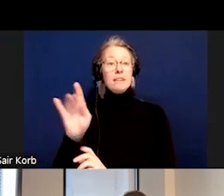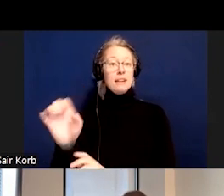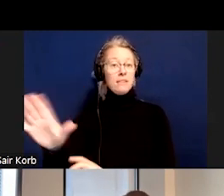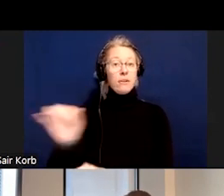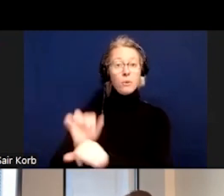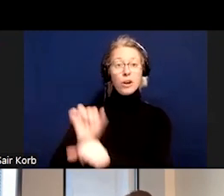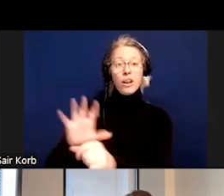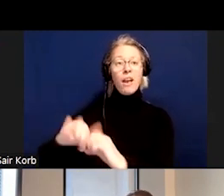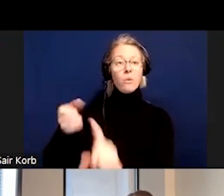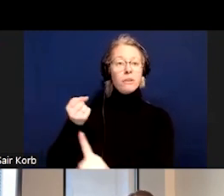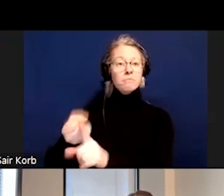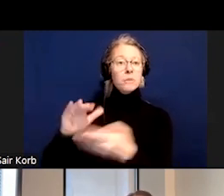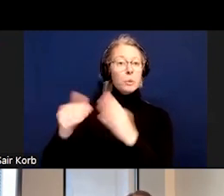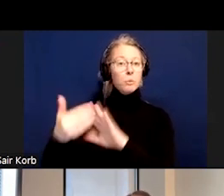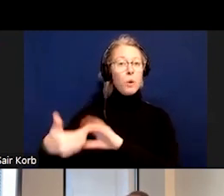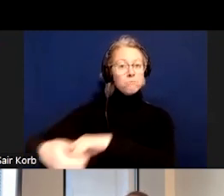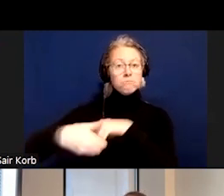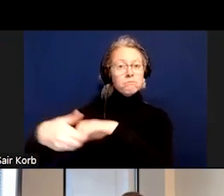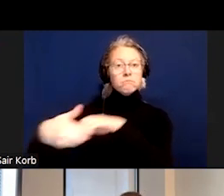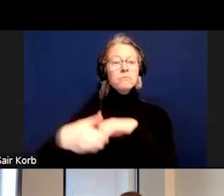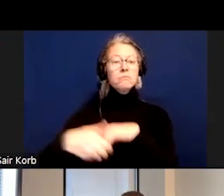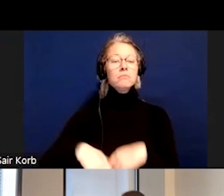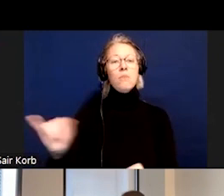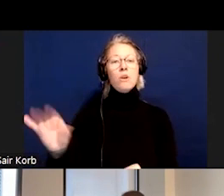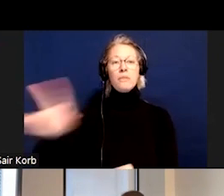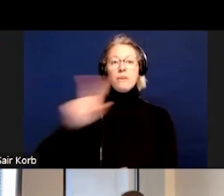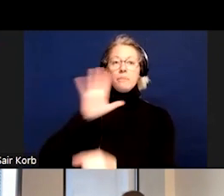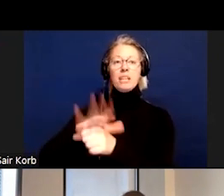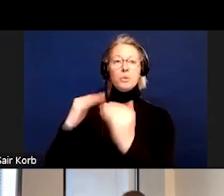way that they work with their communities, and their commitment to equity, diversity,